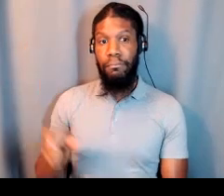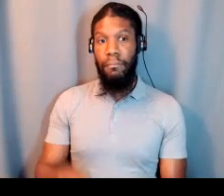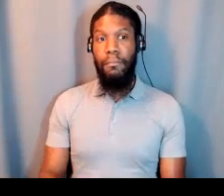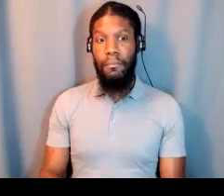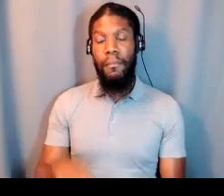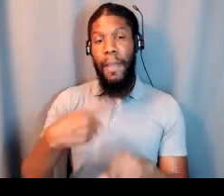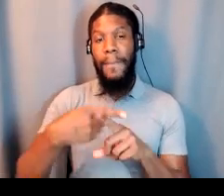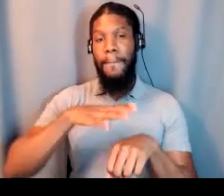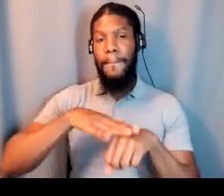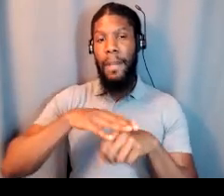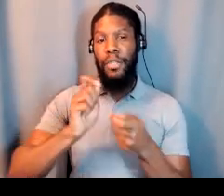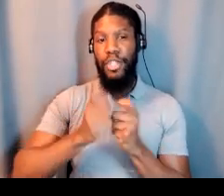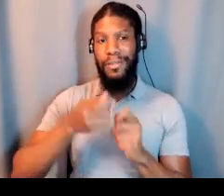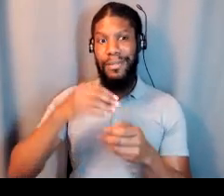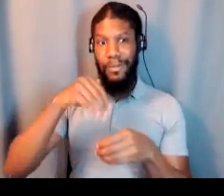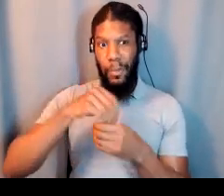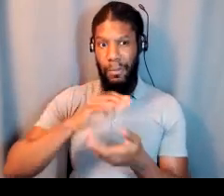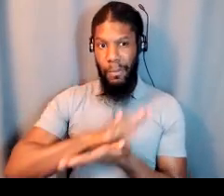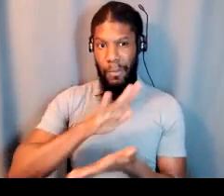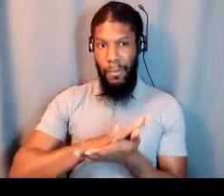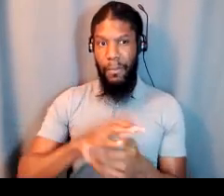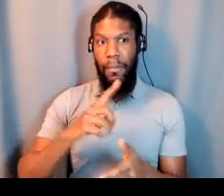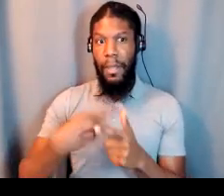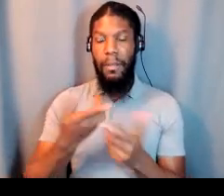And then watching out for leaving too many comments, right?